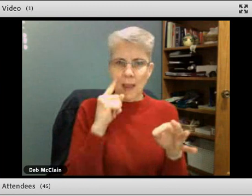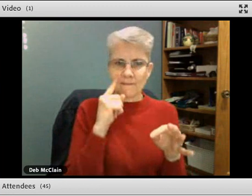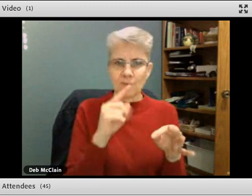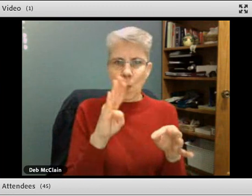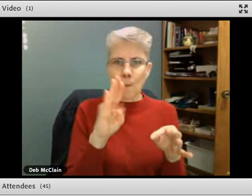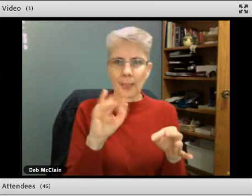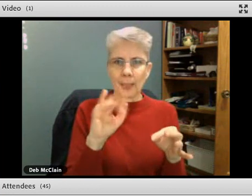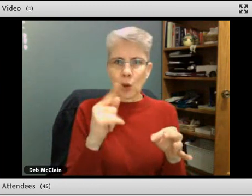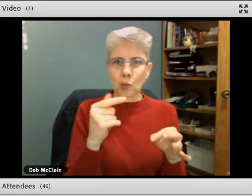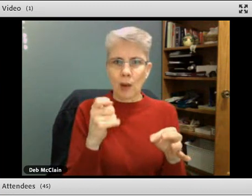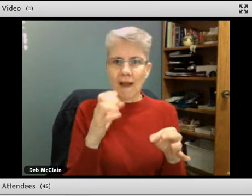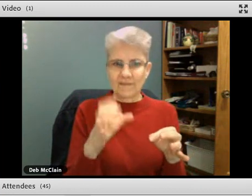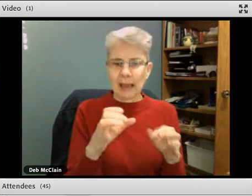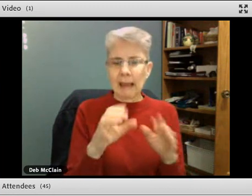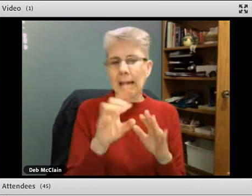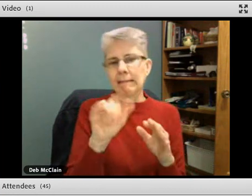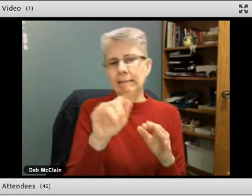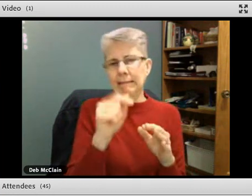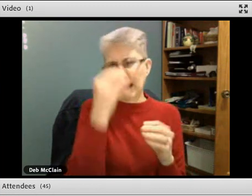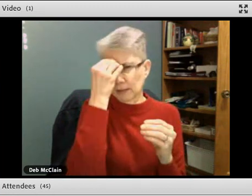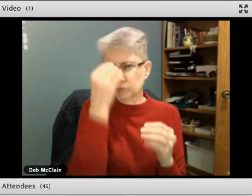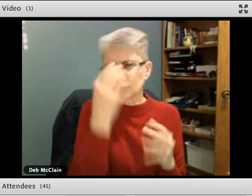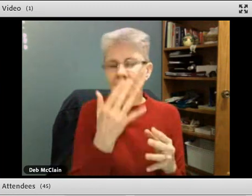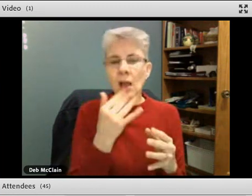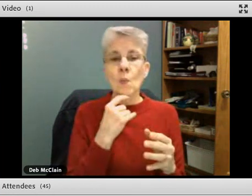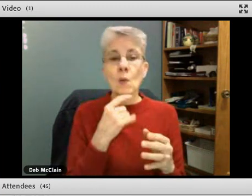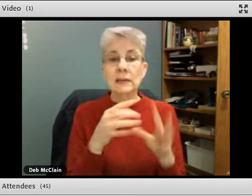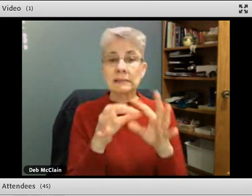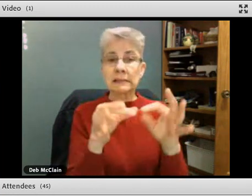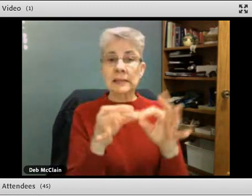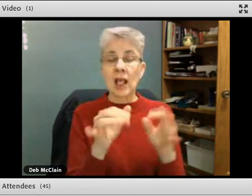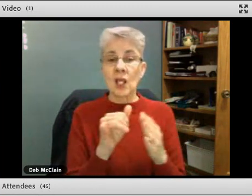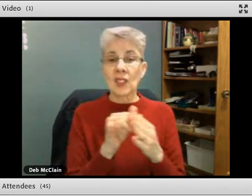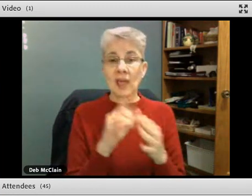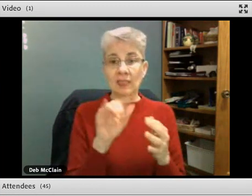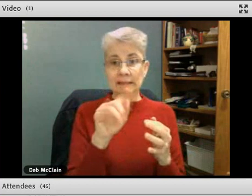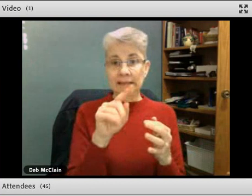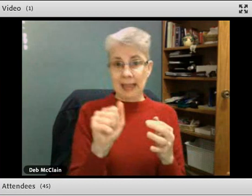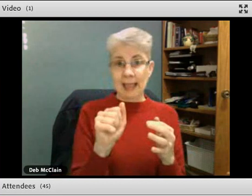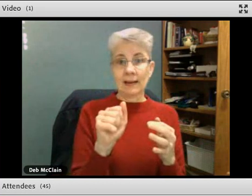And I should mention, too, the bibliographic data format, the MARC bibliographic format,